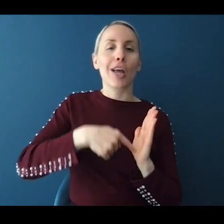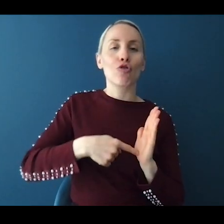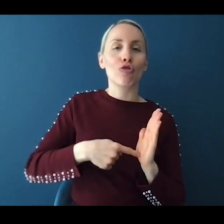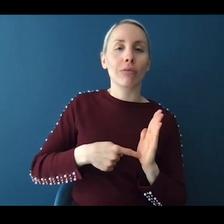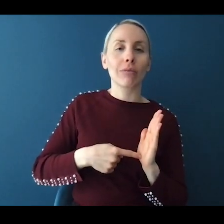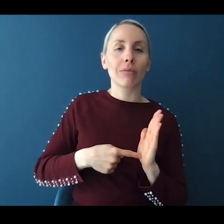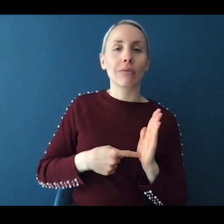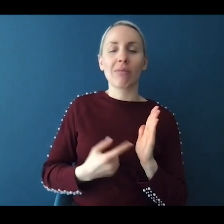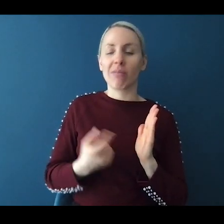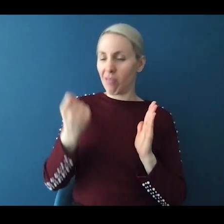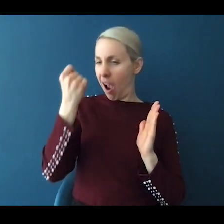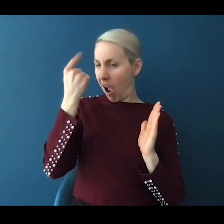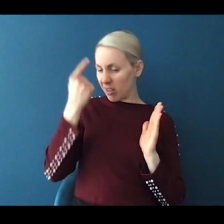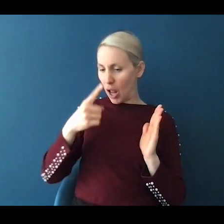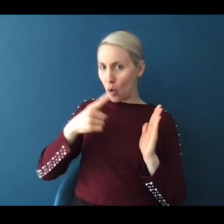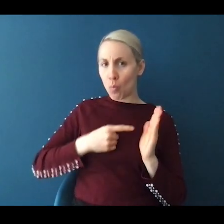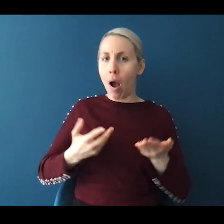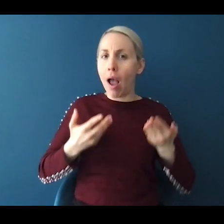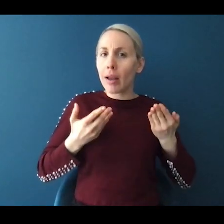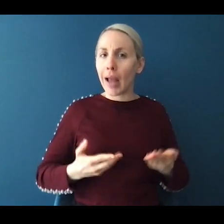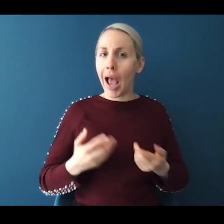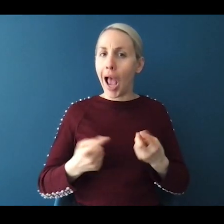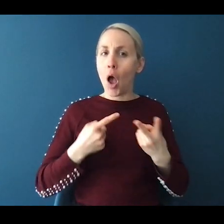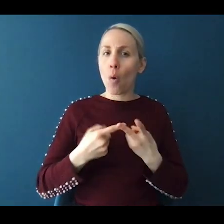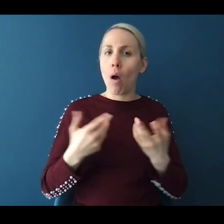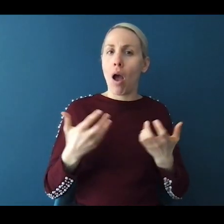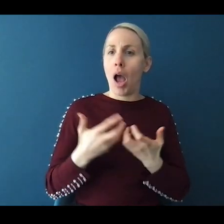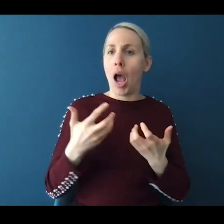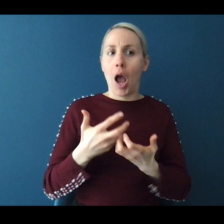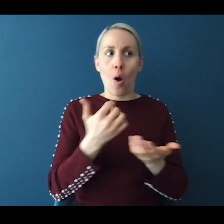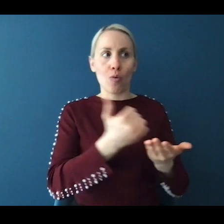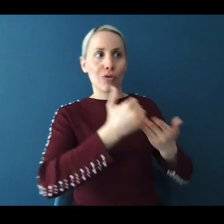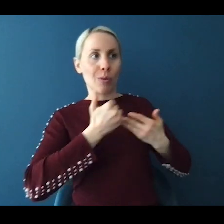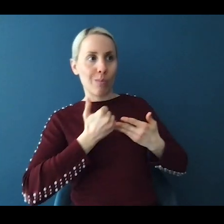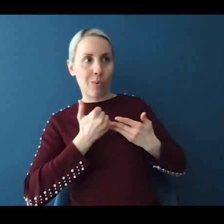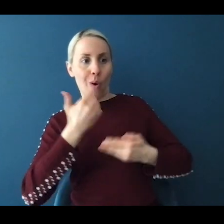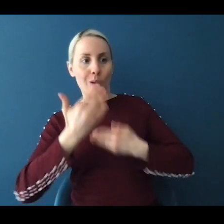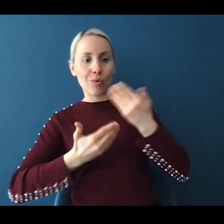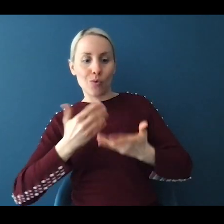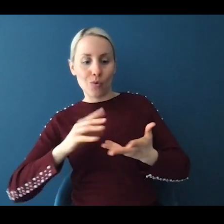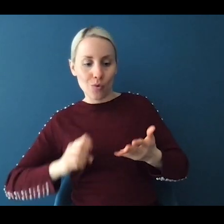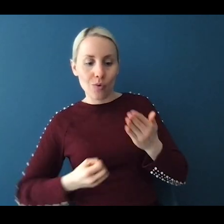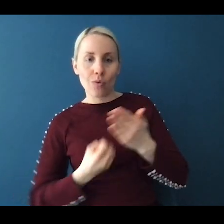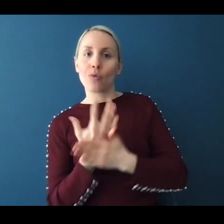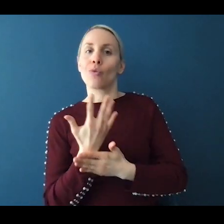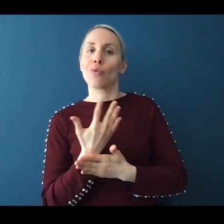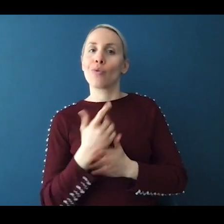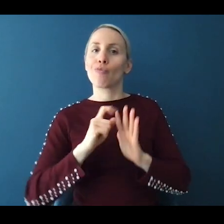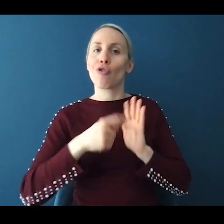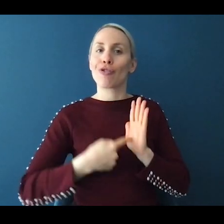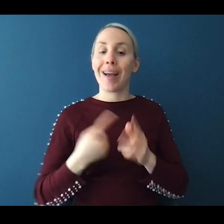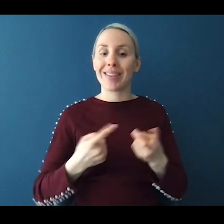that context of why now and how this would support so yeah I think that and being ambitious